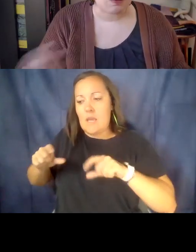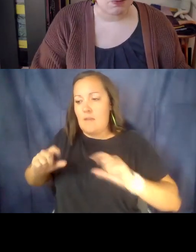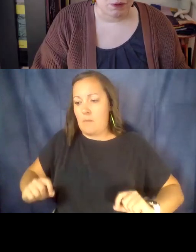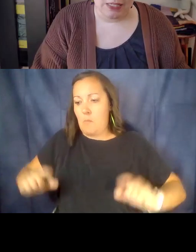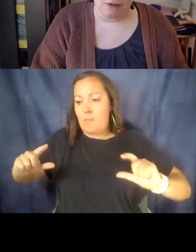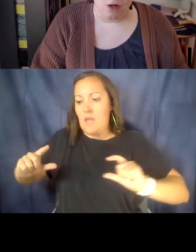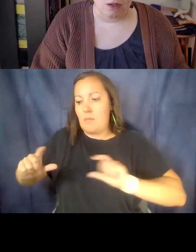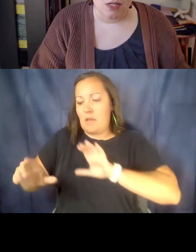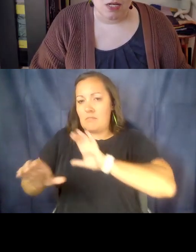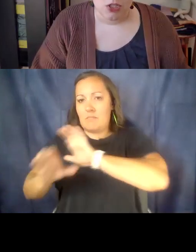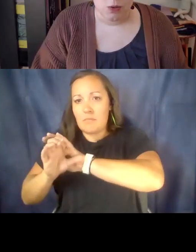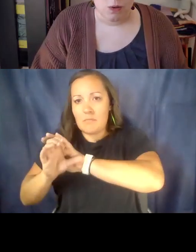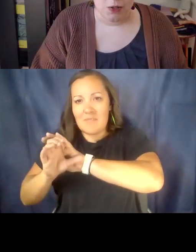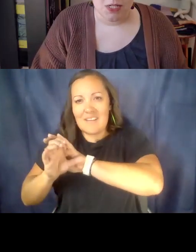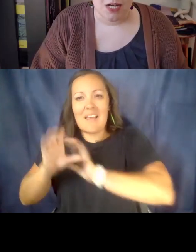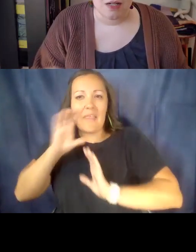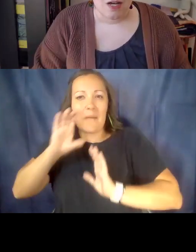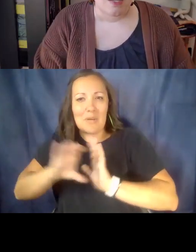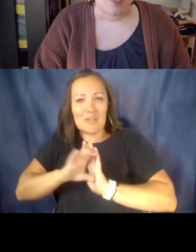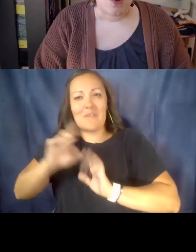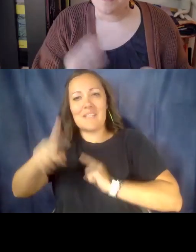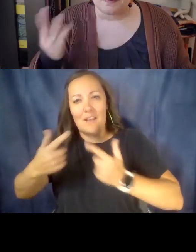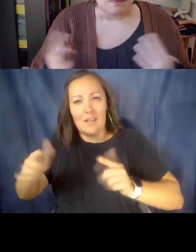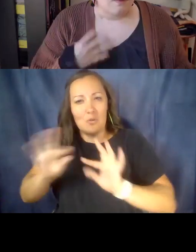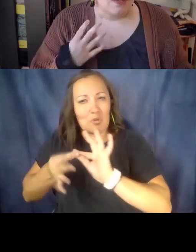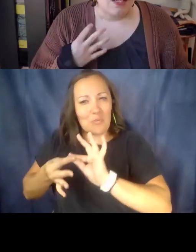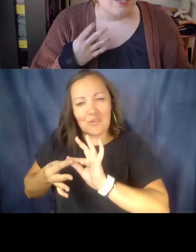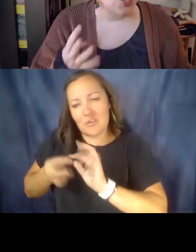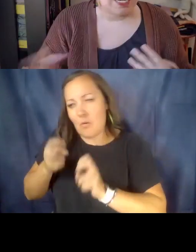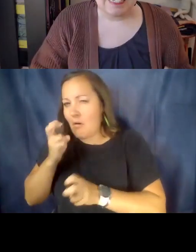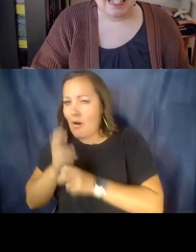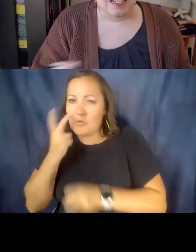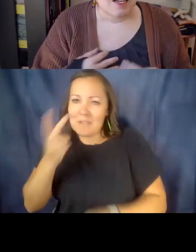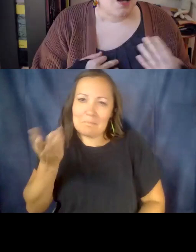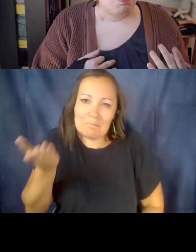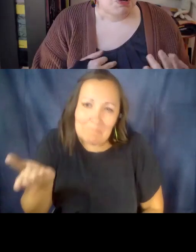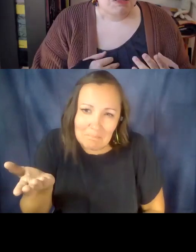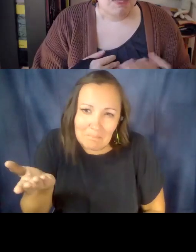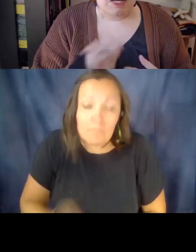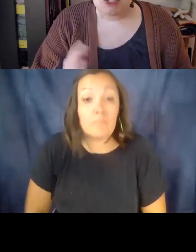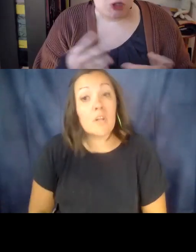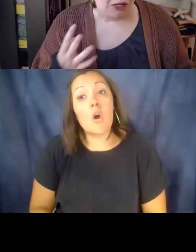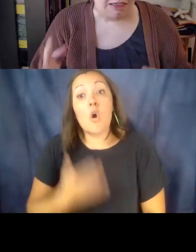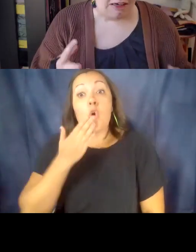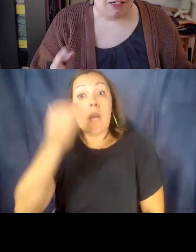it might be really difficult to understand. So these are good ideas, but the execution I think